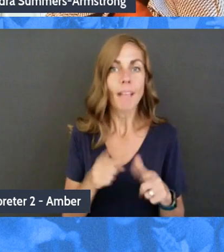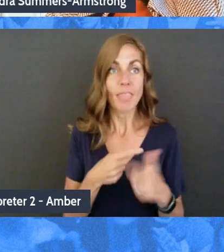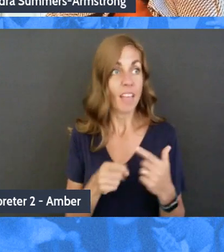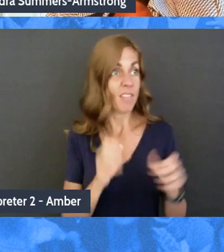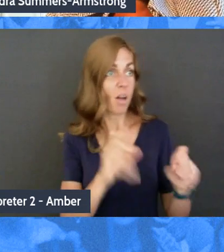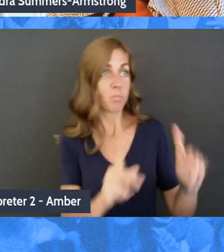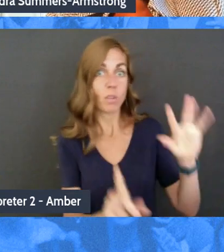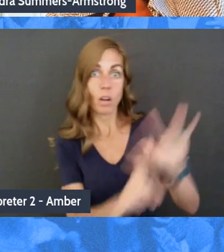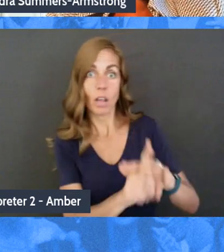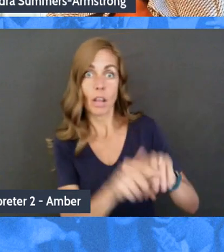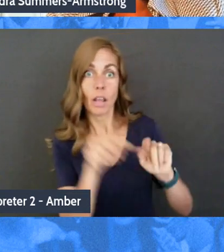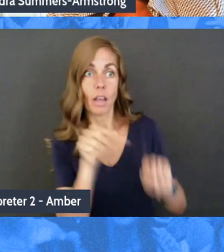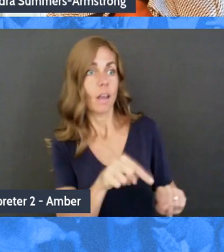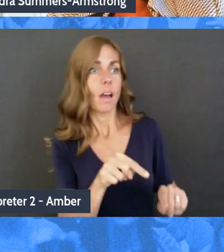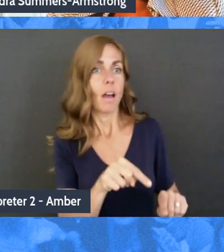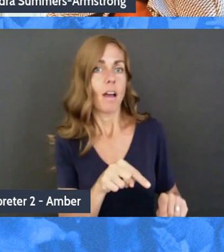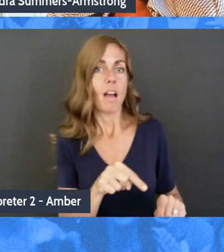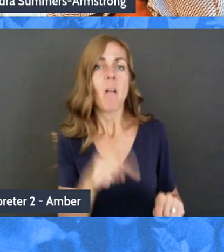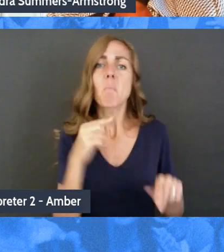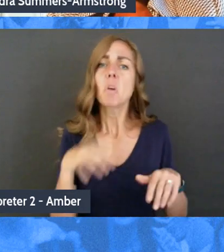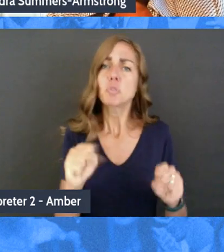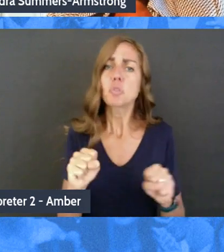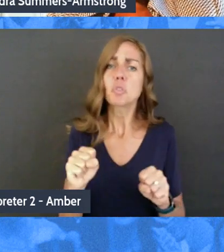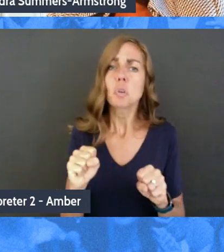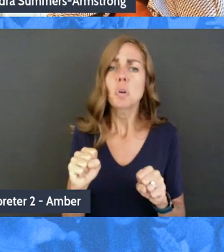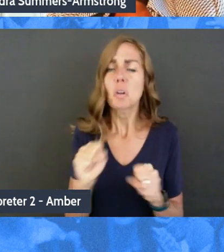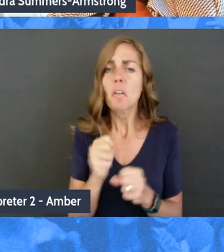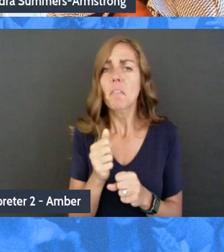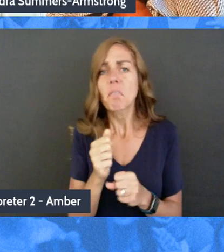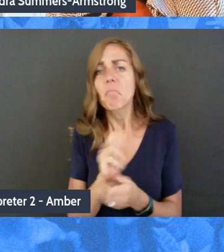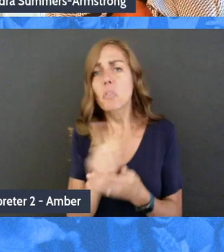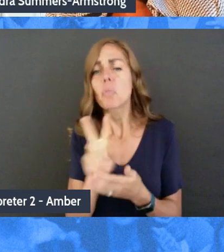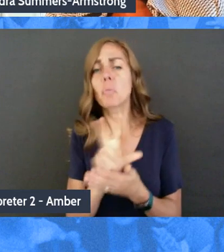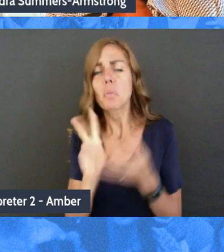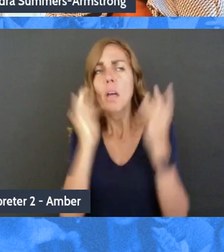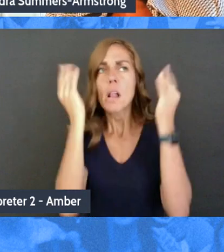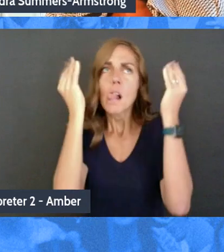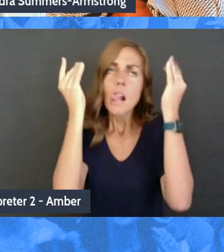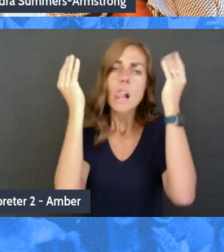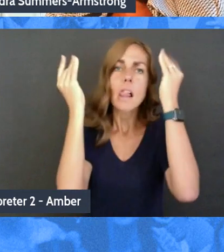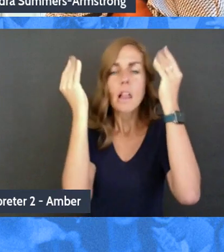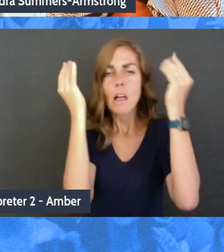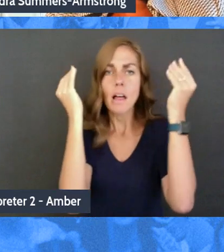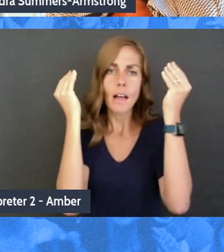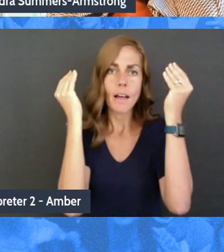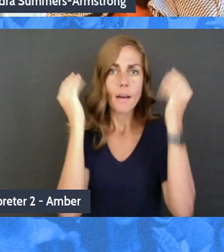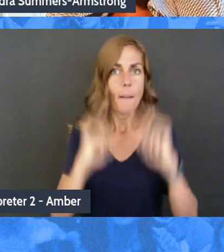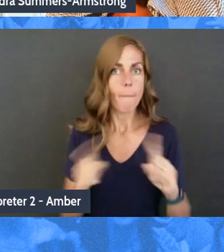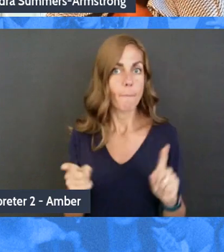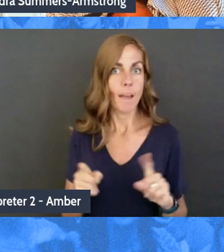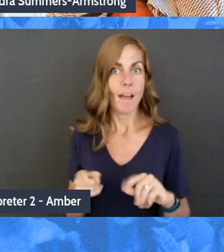and it took about a couple of weeks for me to think about it. But at the end of the day,